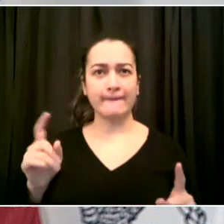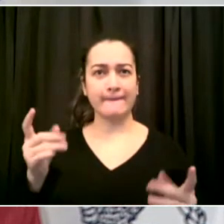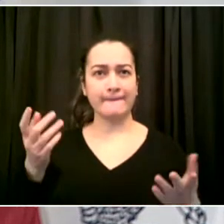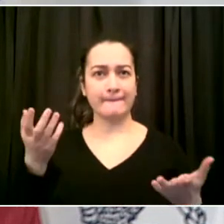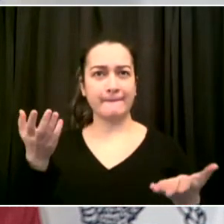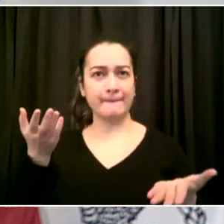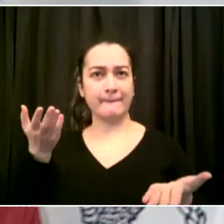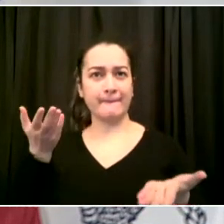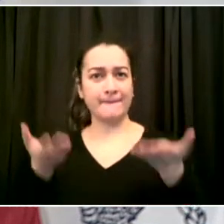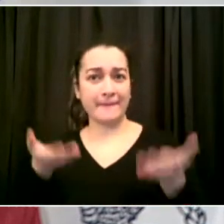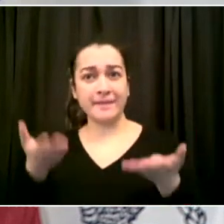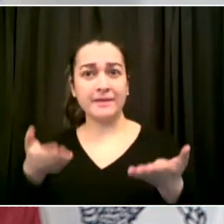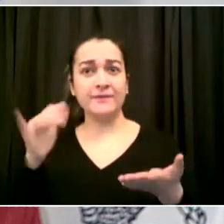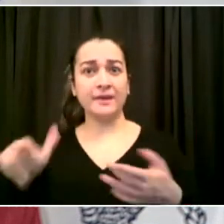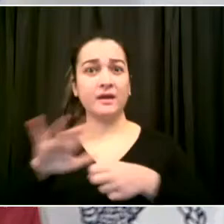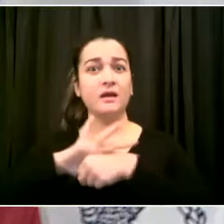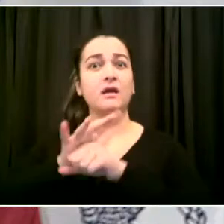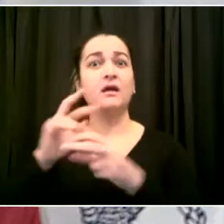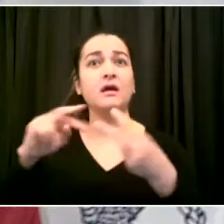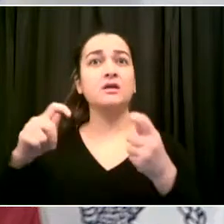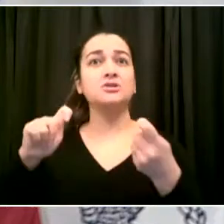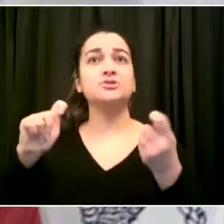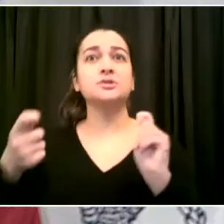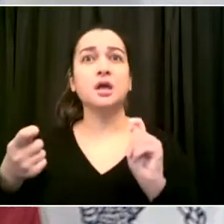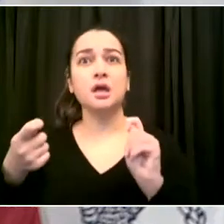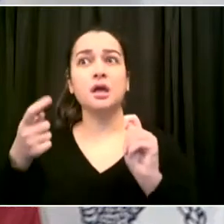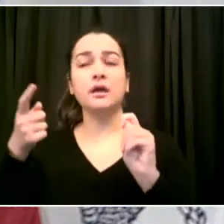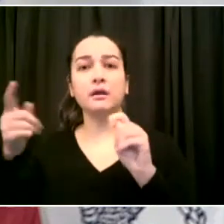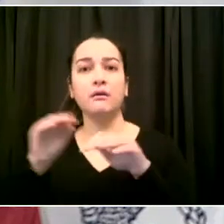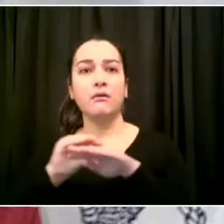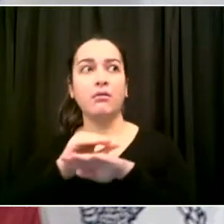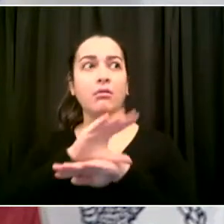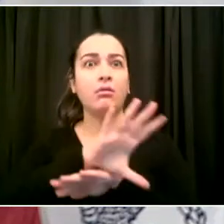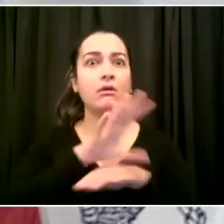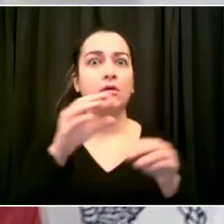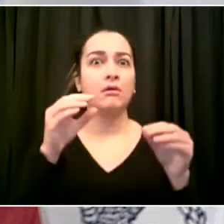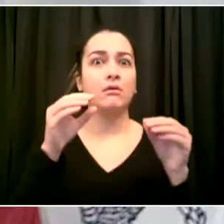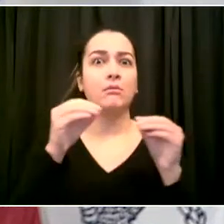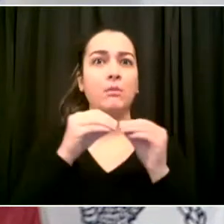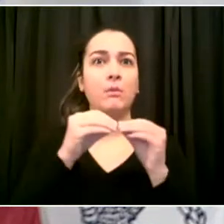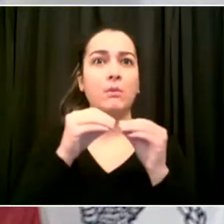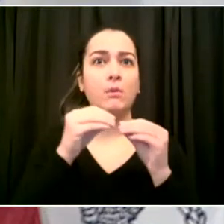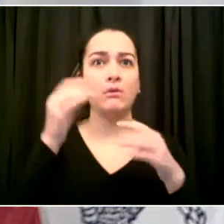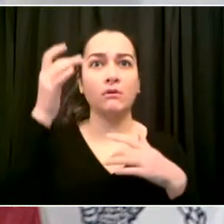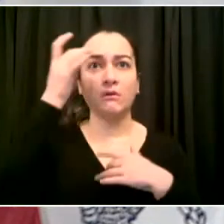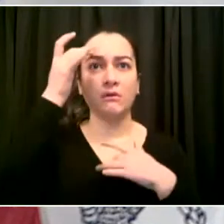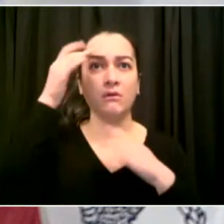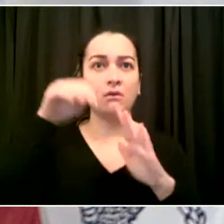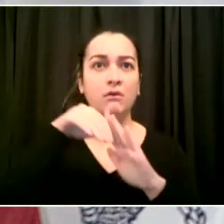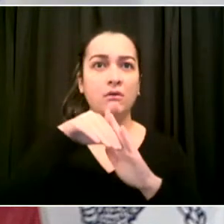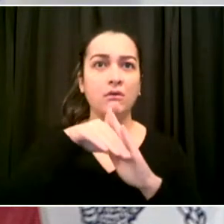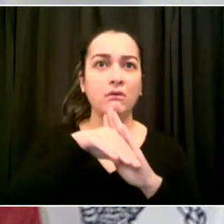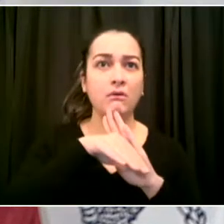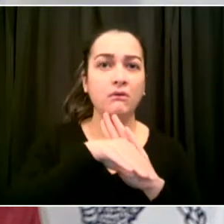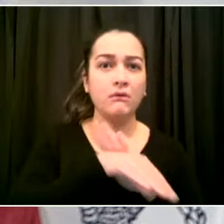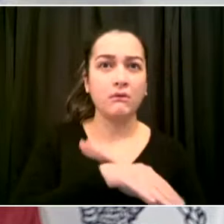INFEECTION RATE IN THE CITY I